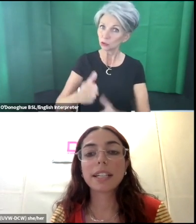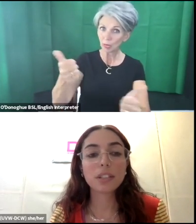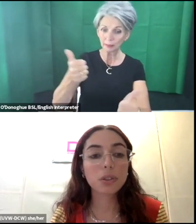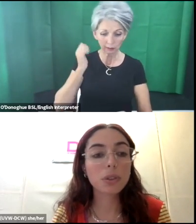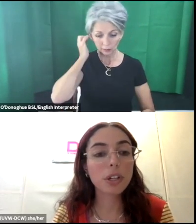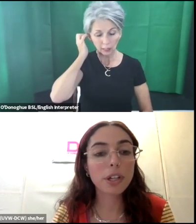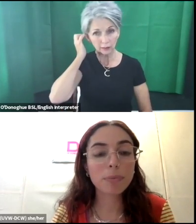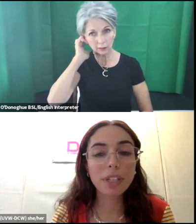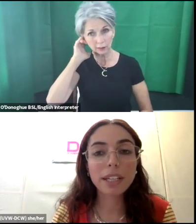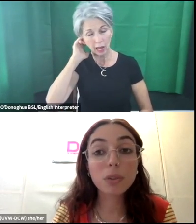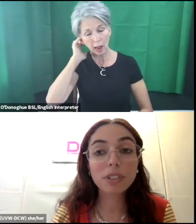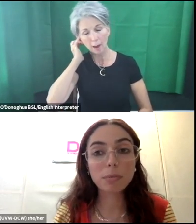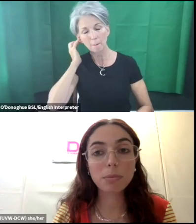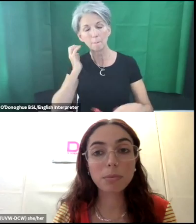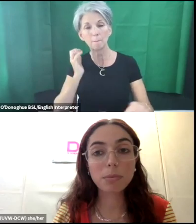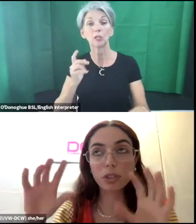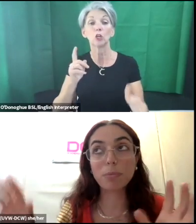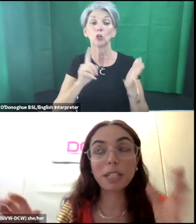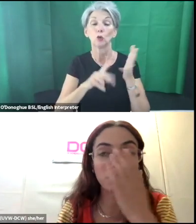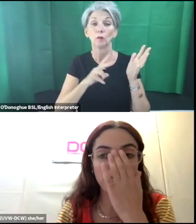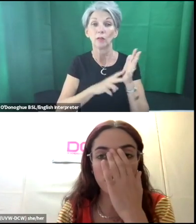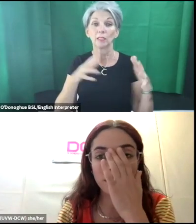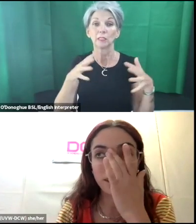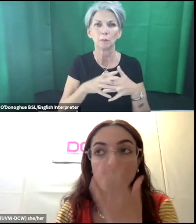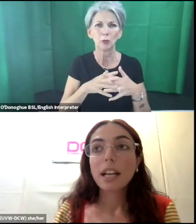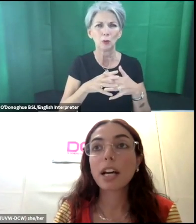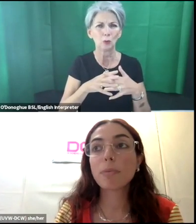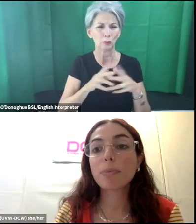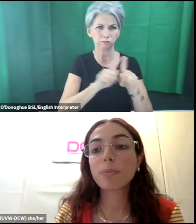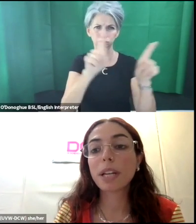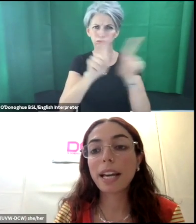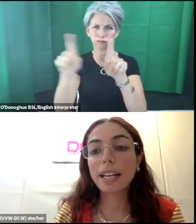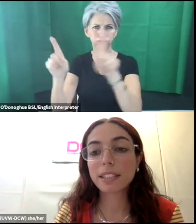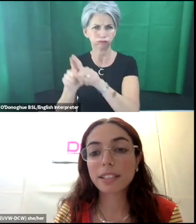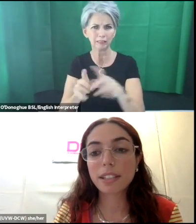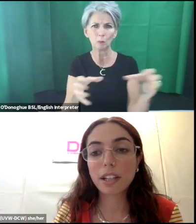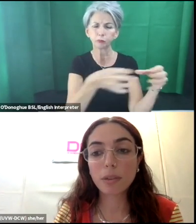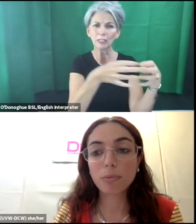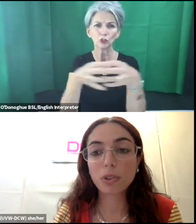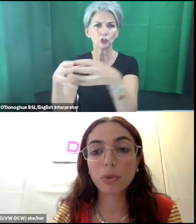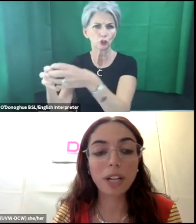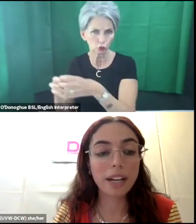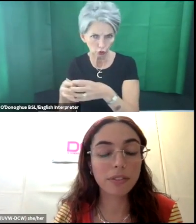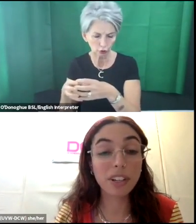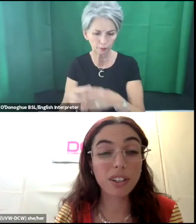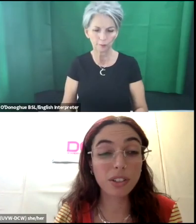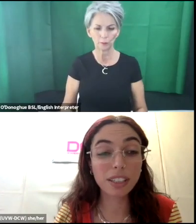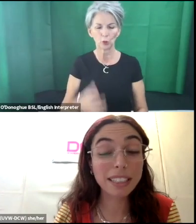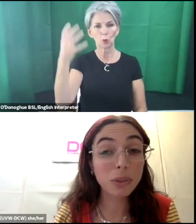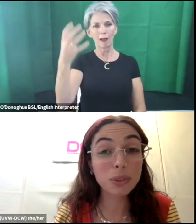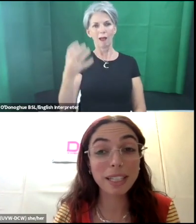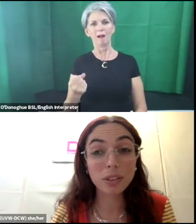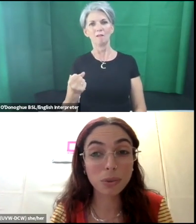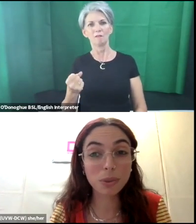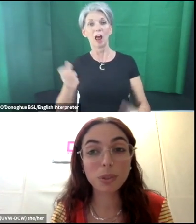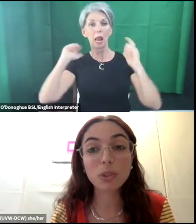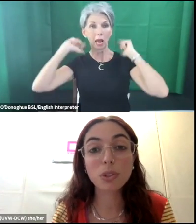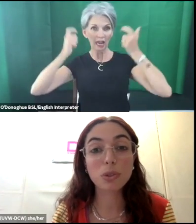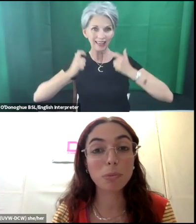So in UVW there's many branches and so you have Legal Sector Workers, so